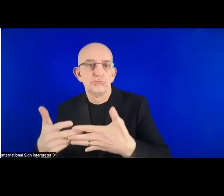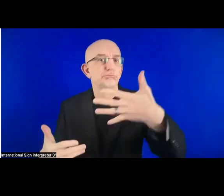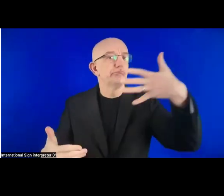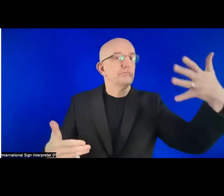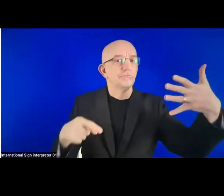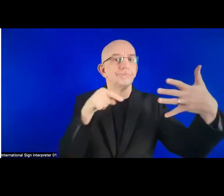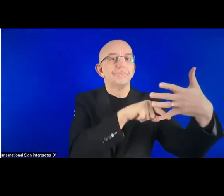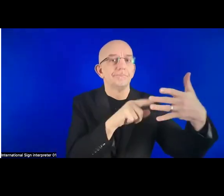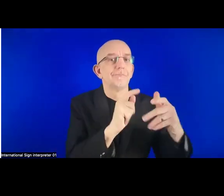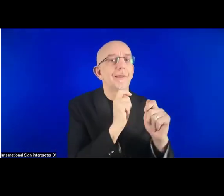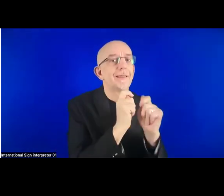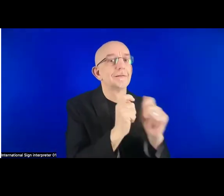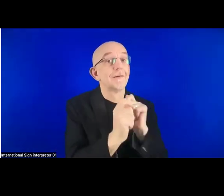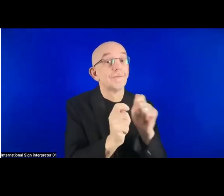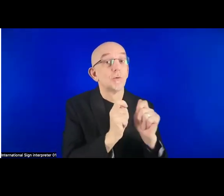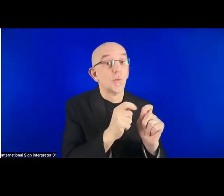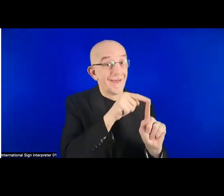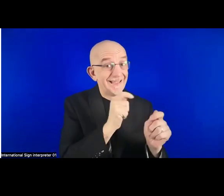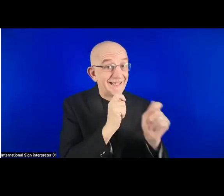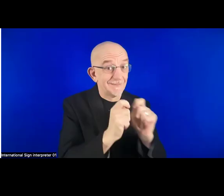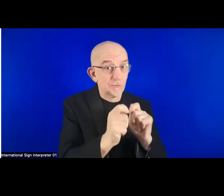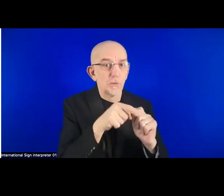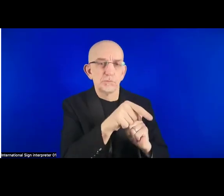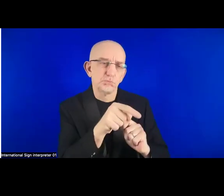much depends on the reviews and the process can take a little longer than we